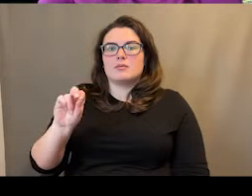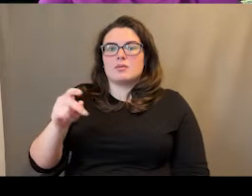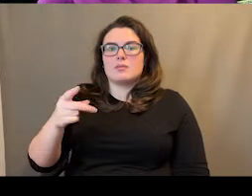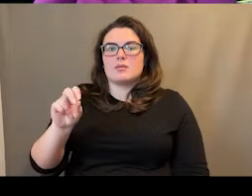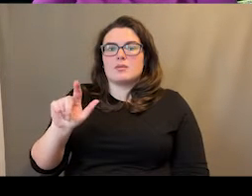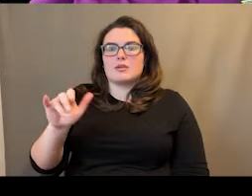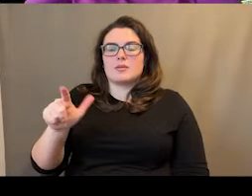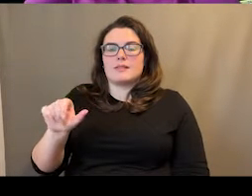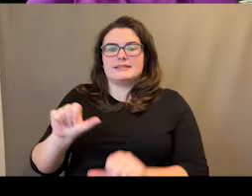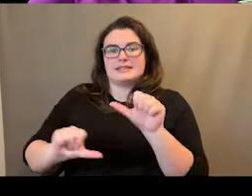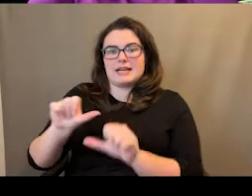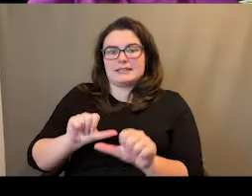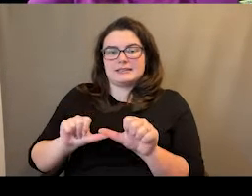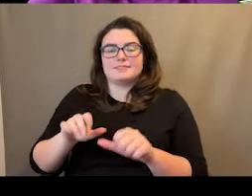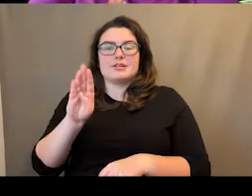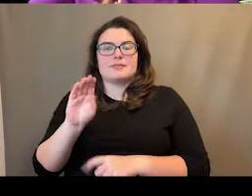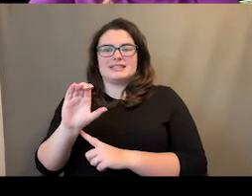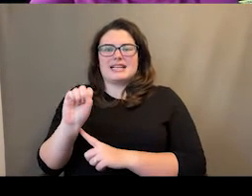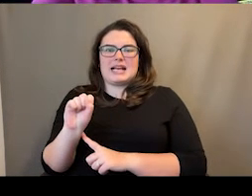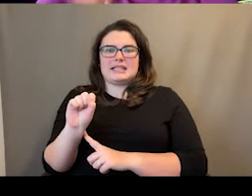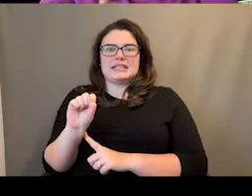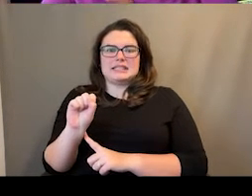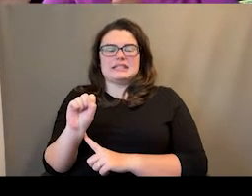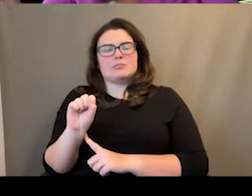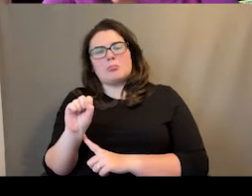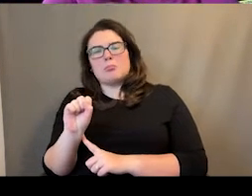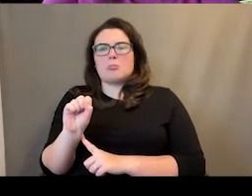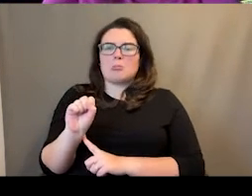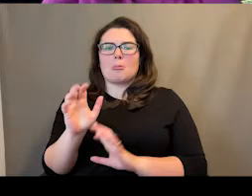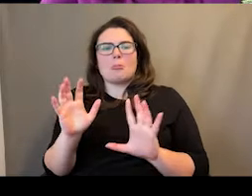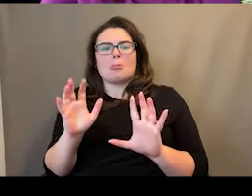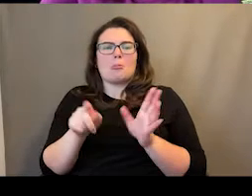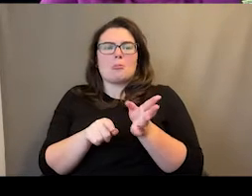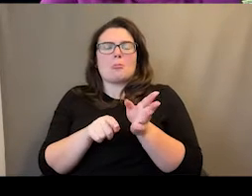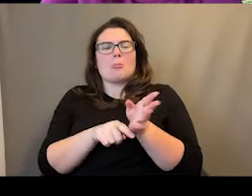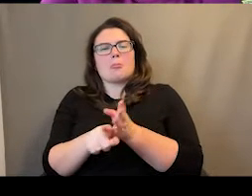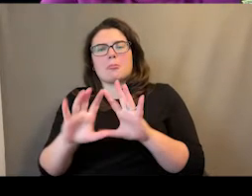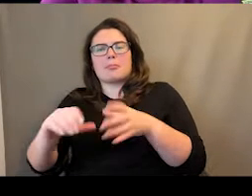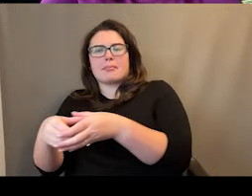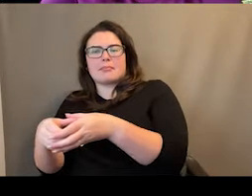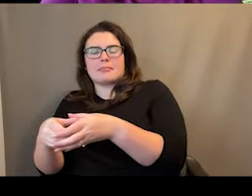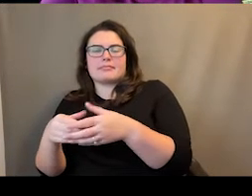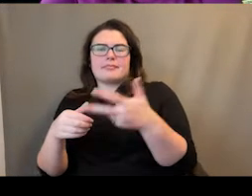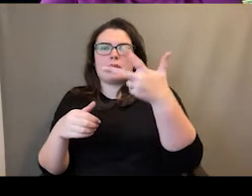BCS is pseudo grouped into three primary areas.